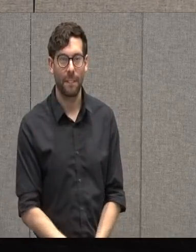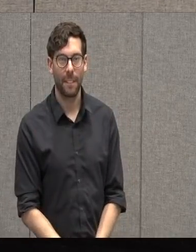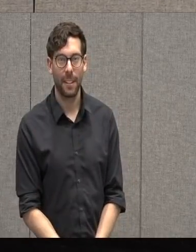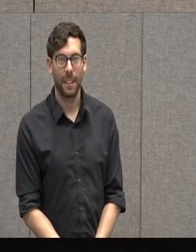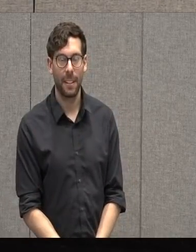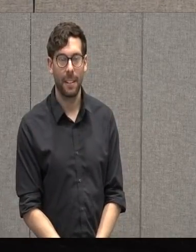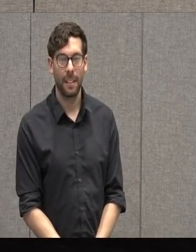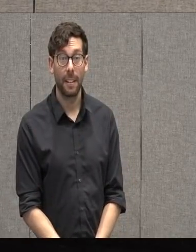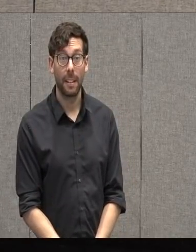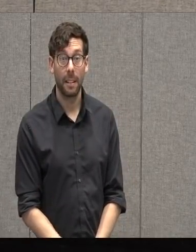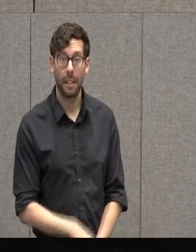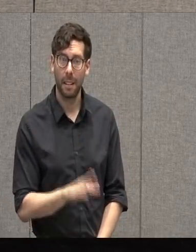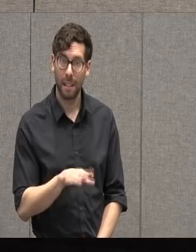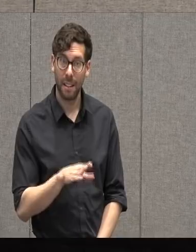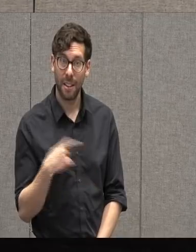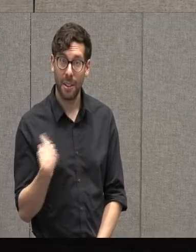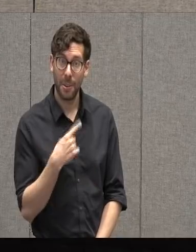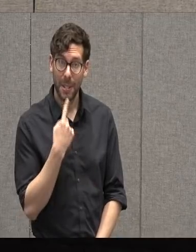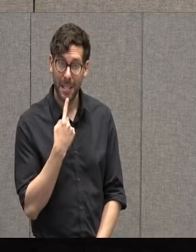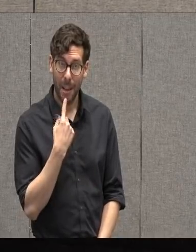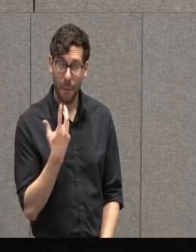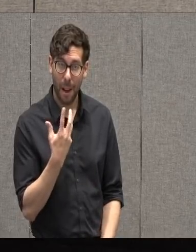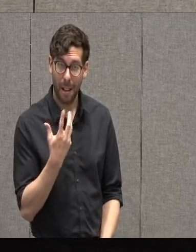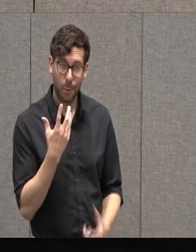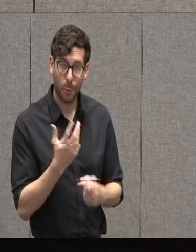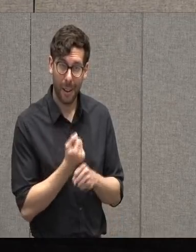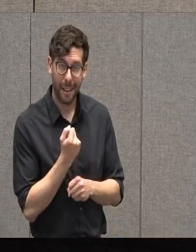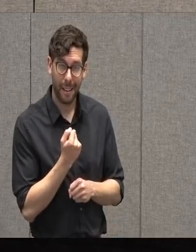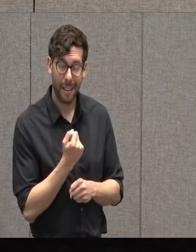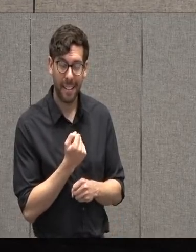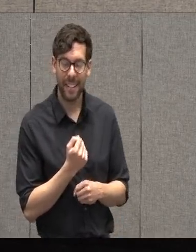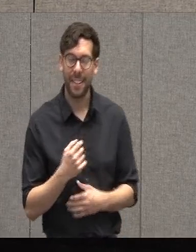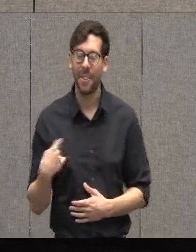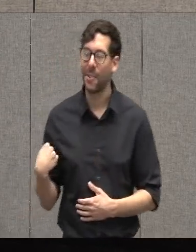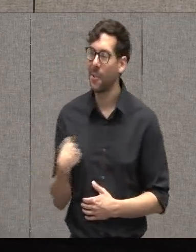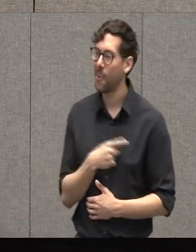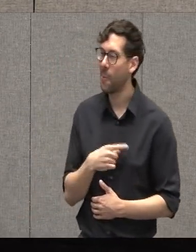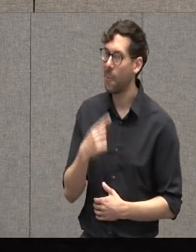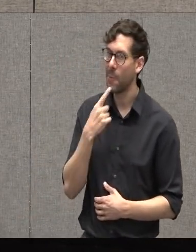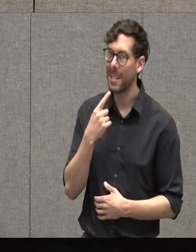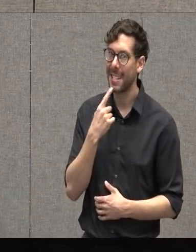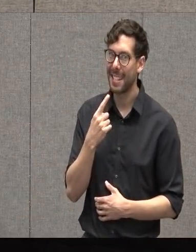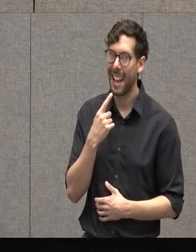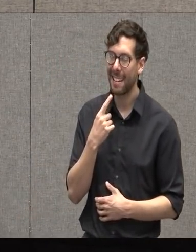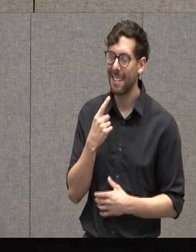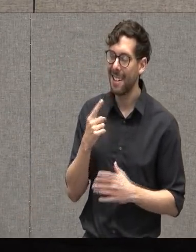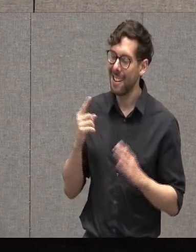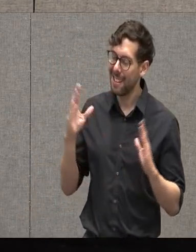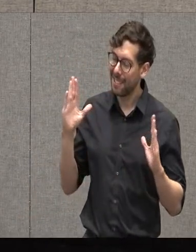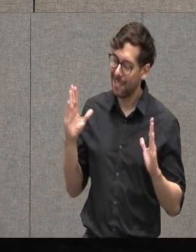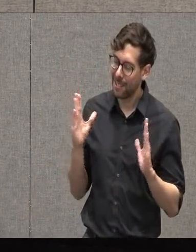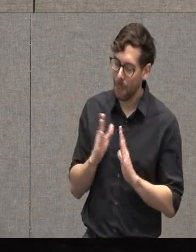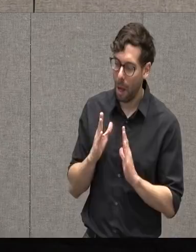But what did we say? We said that the least number, the lowest number, the smallest number wins.